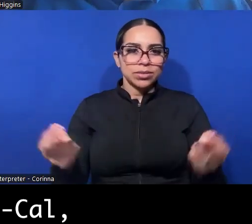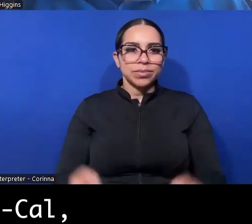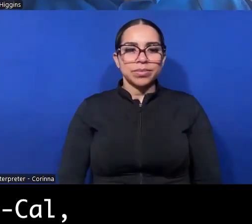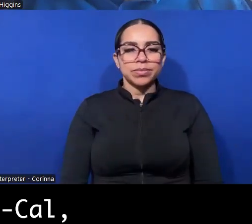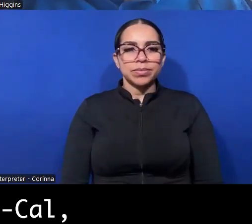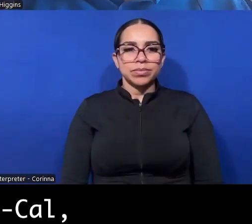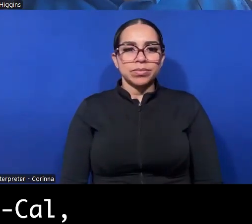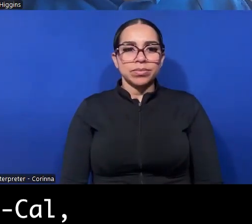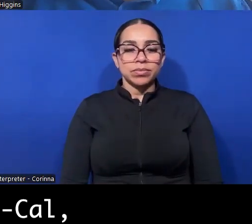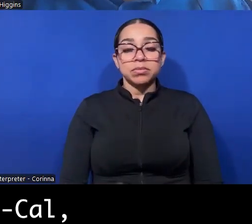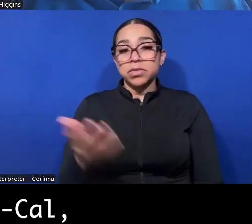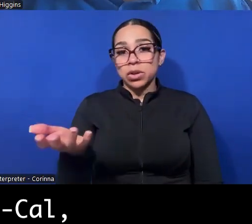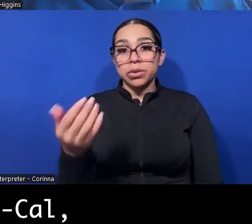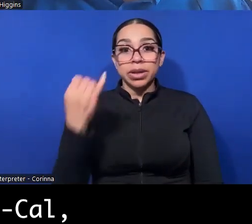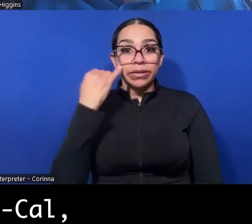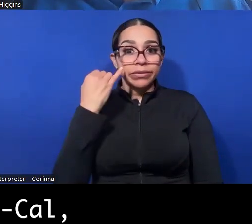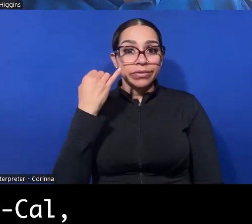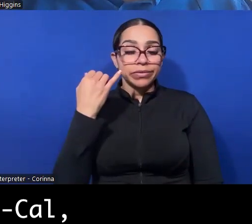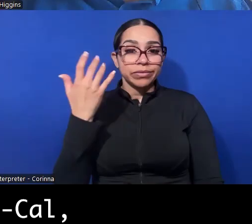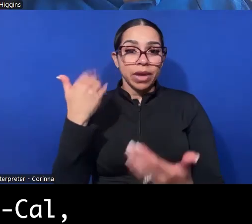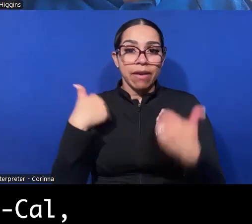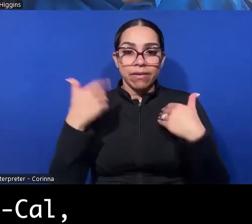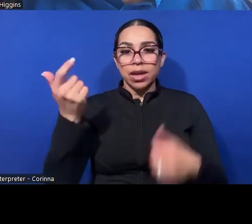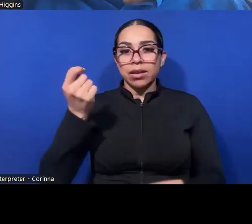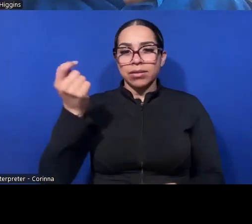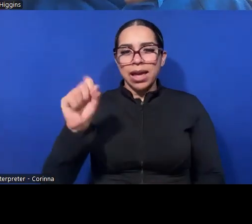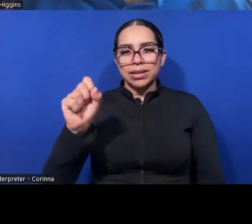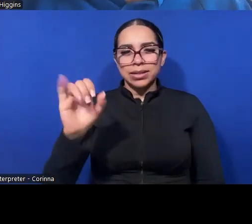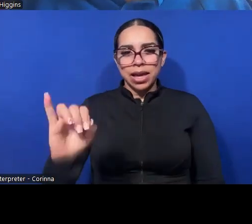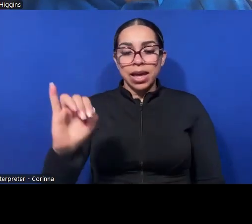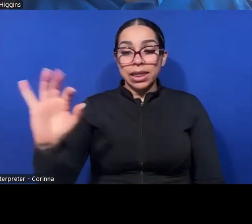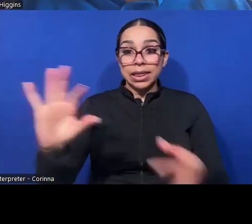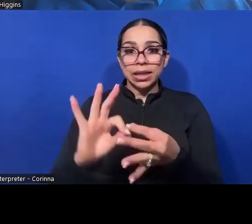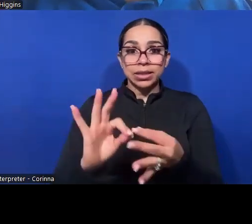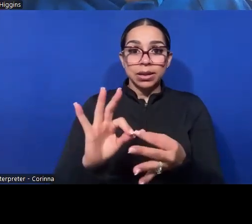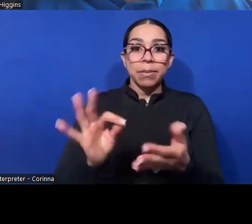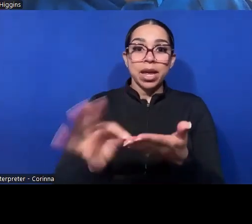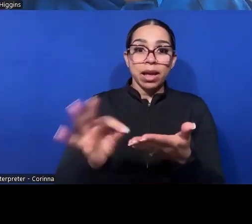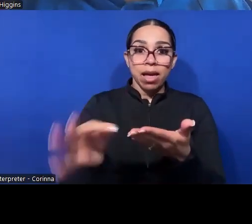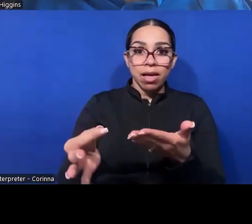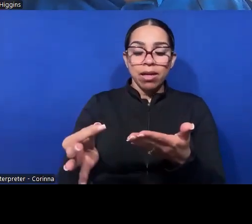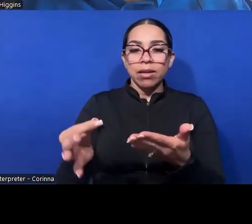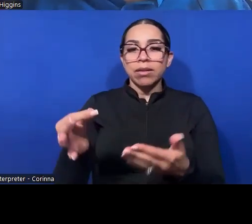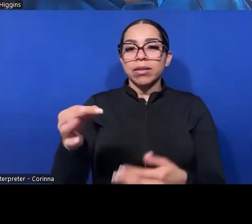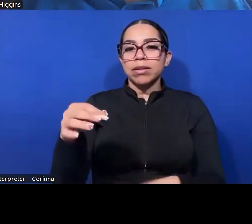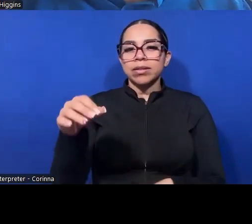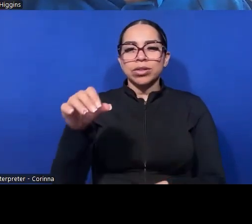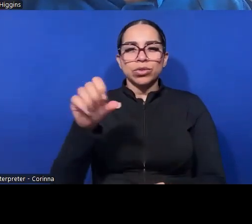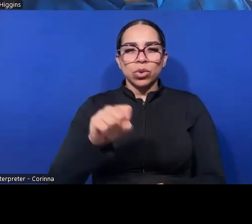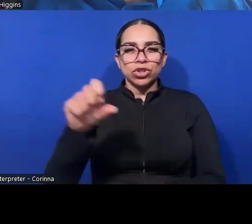So if you have SSI linked Medi-Cal, that's, Social Security, Income or SSI,